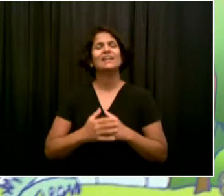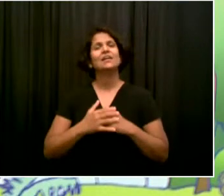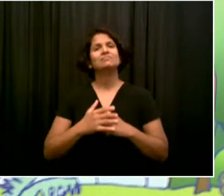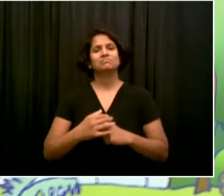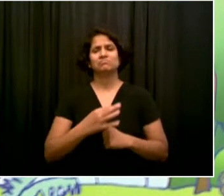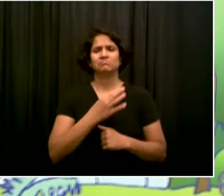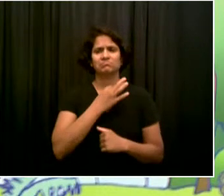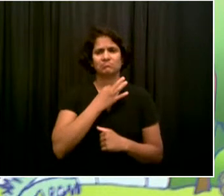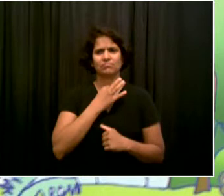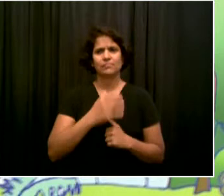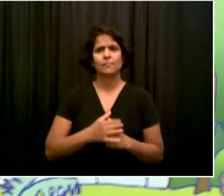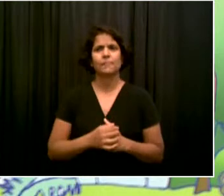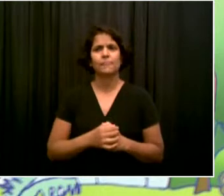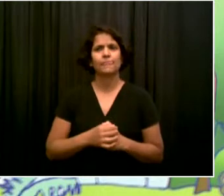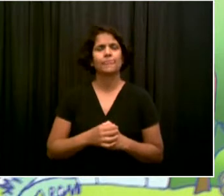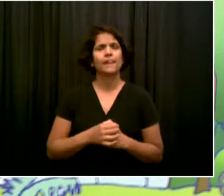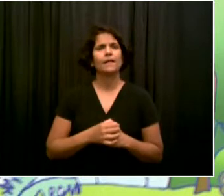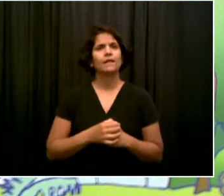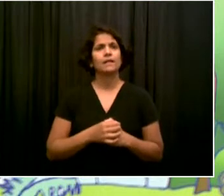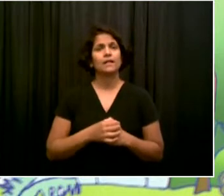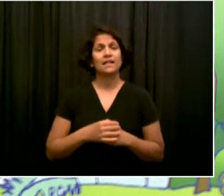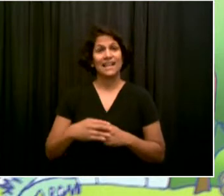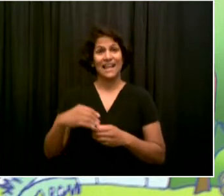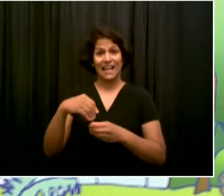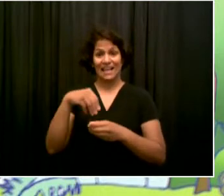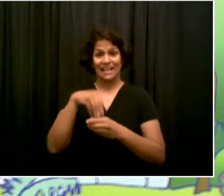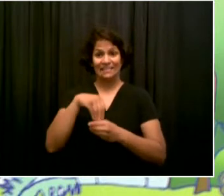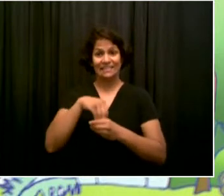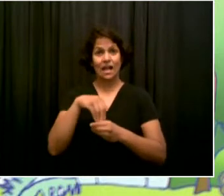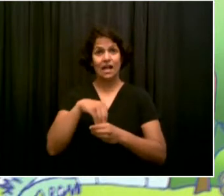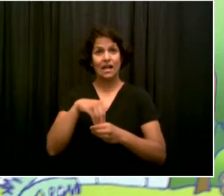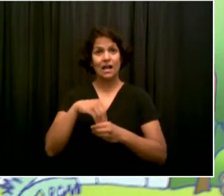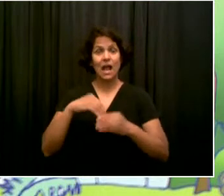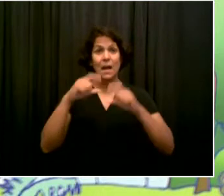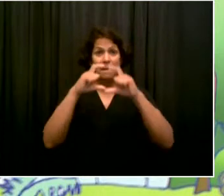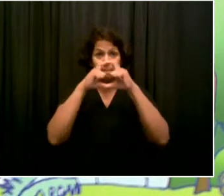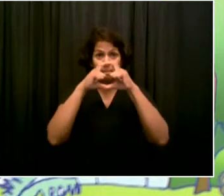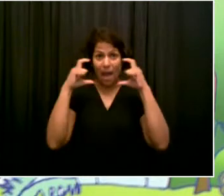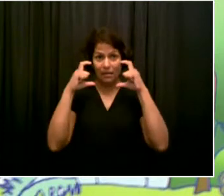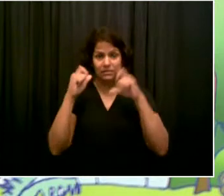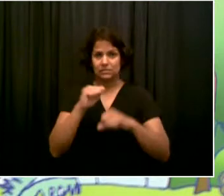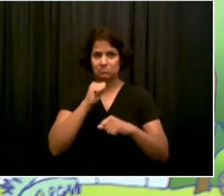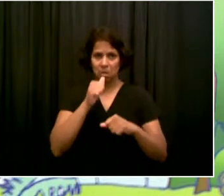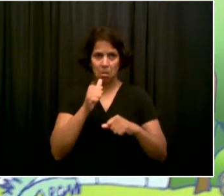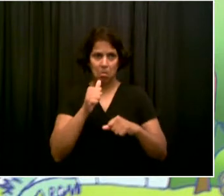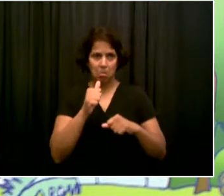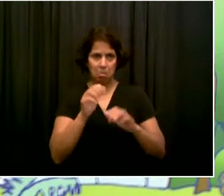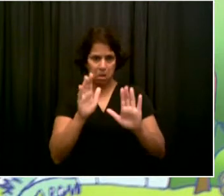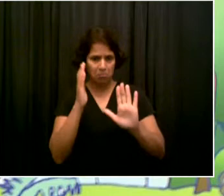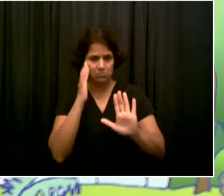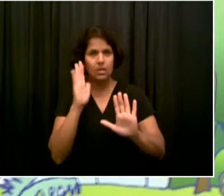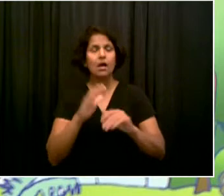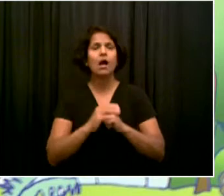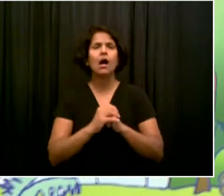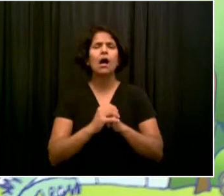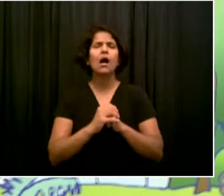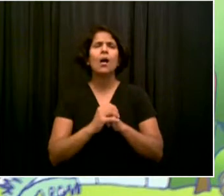FROM THE NEW YORK TIMES. Reporter: MR. MAYOR, I'M